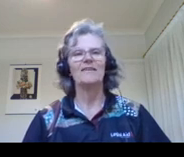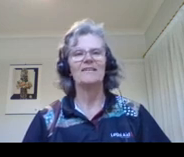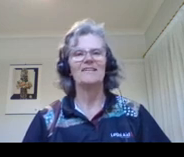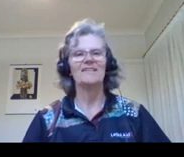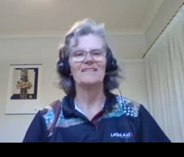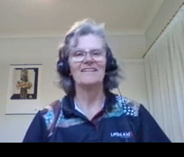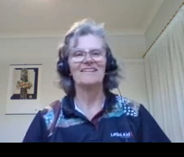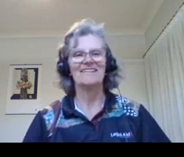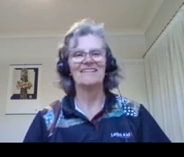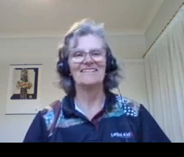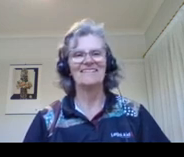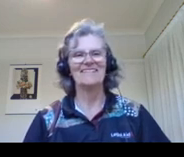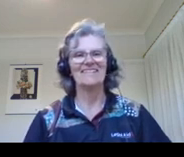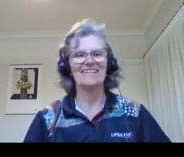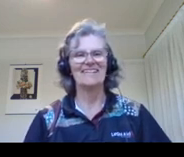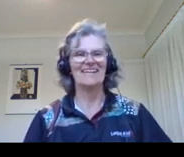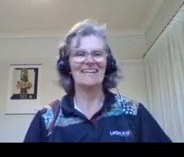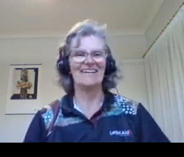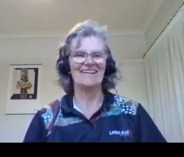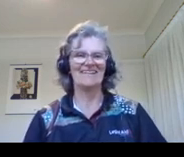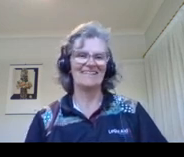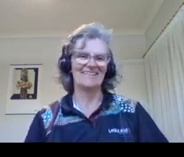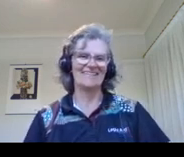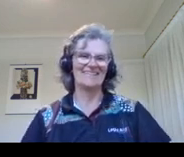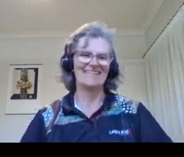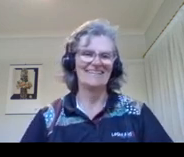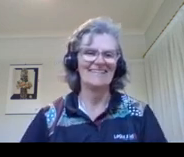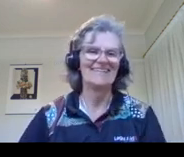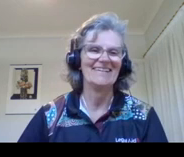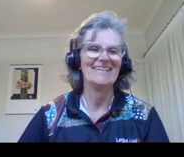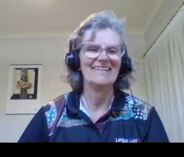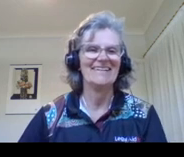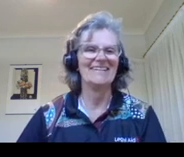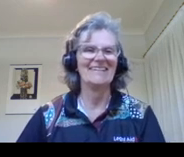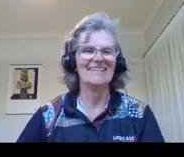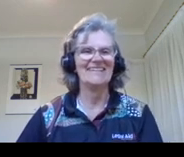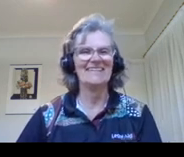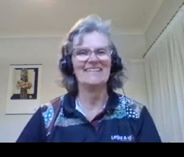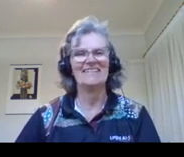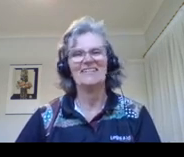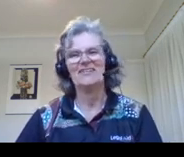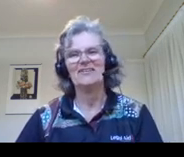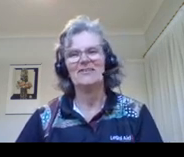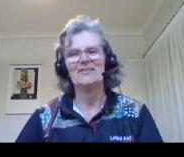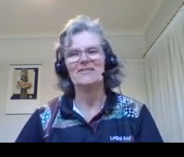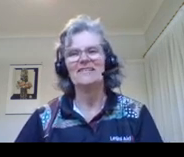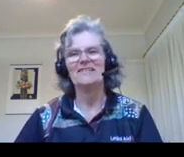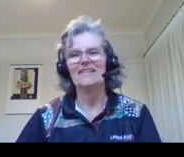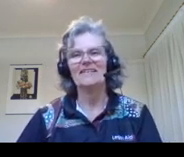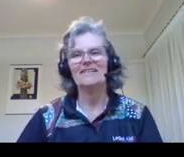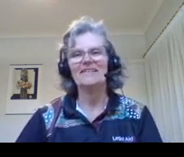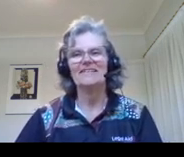pack of chewing gum because the entity the entity of what the business registered might not be the